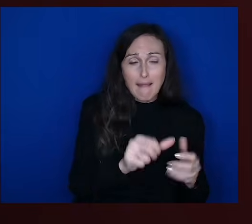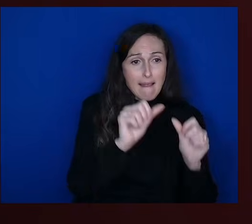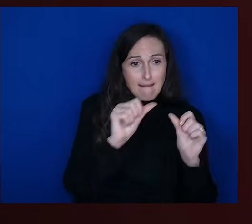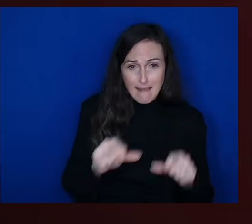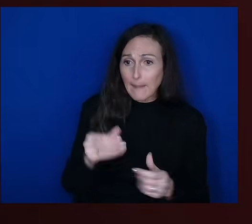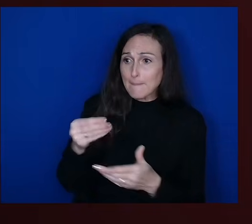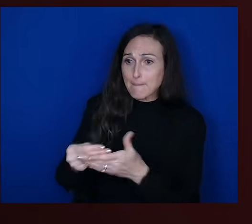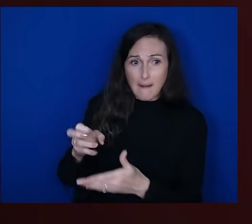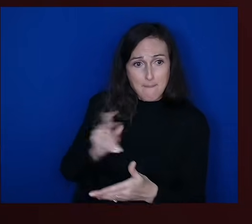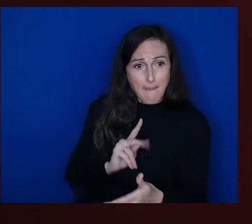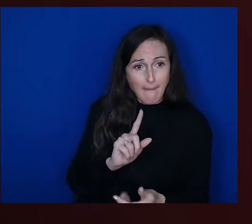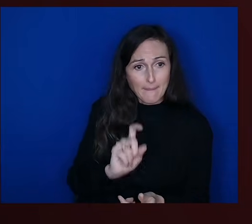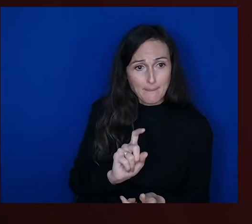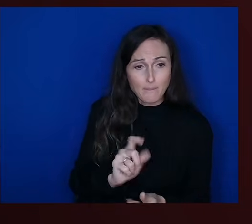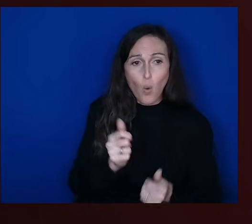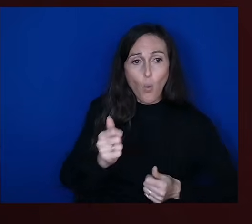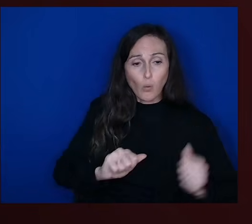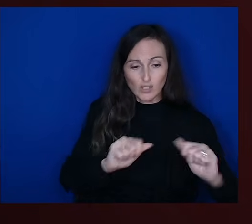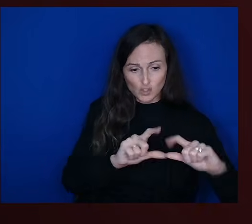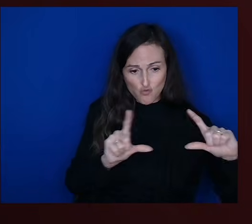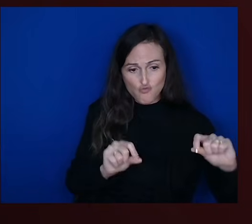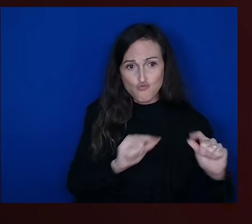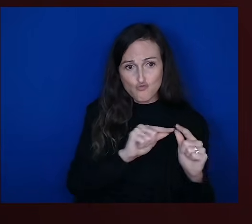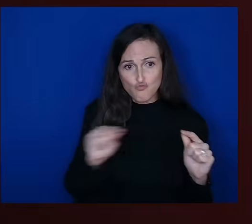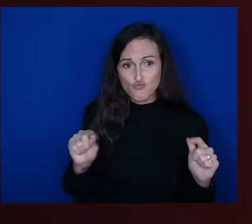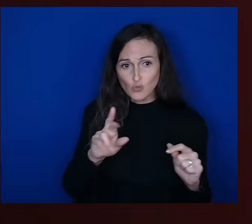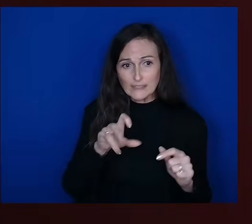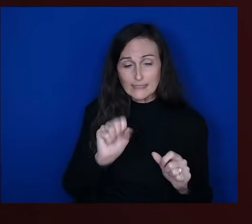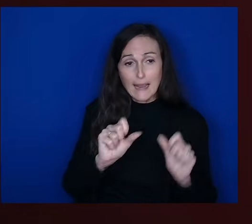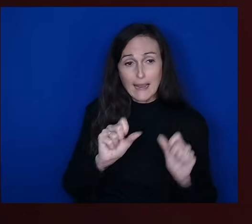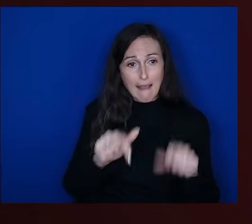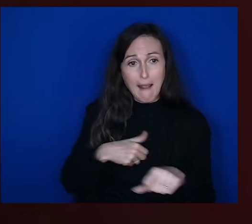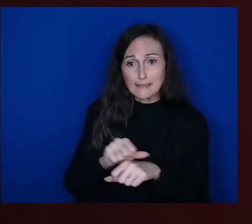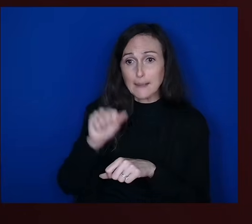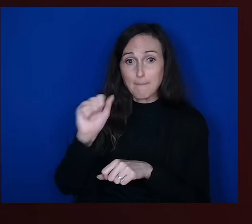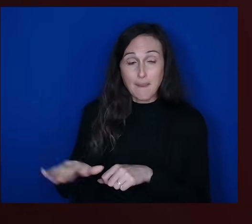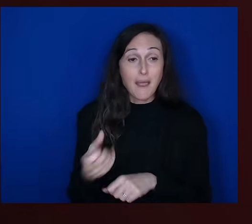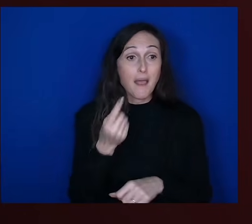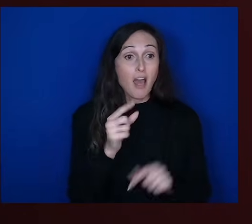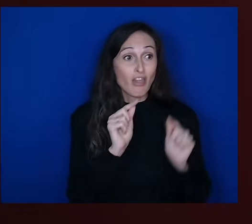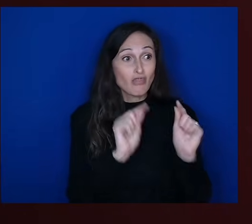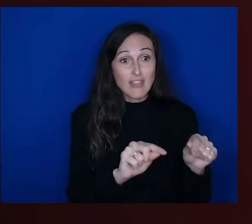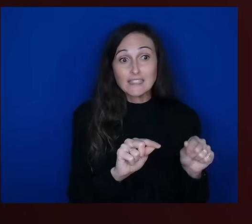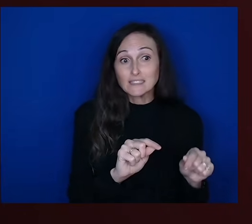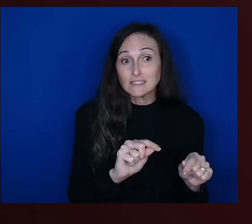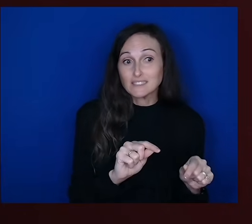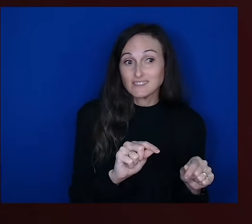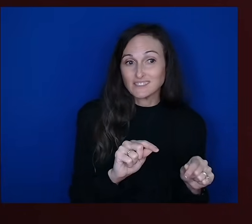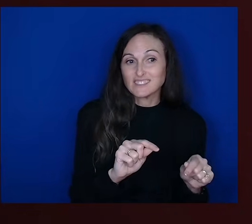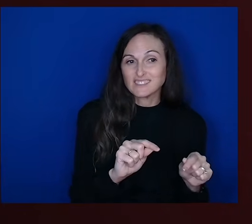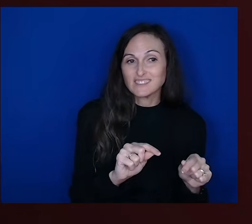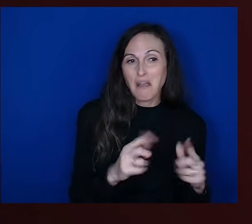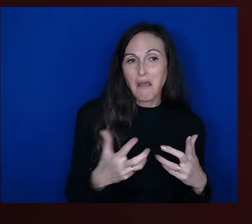So, because this has been augmented with our company policy, it's able to give us the correct response for that.